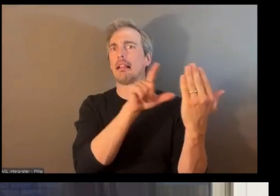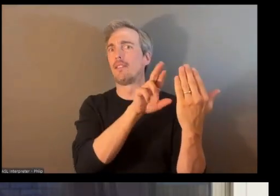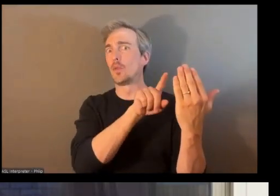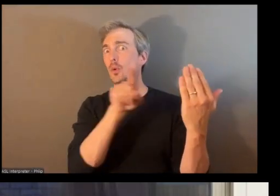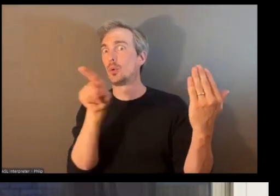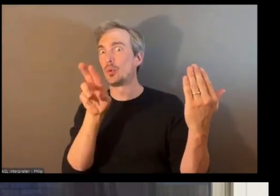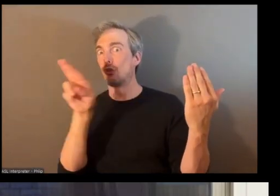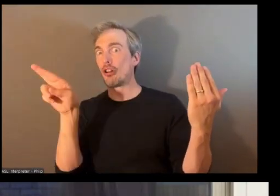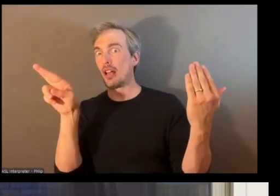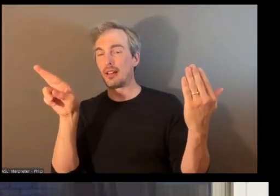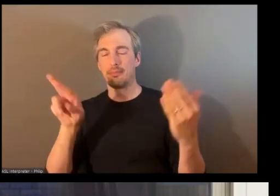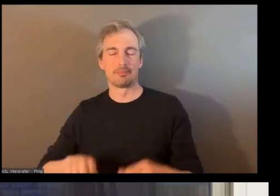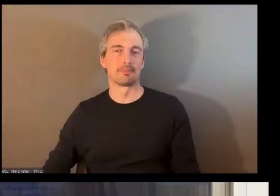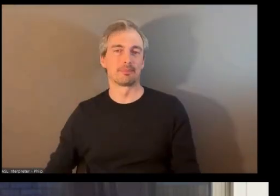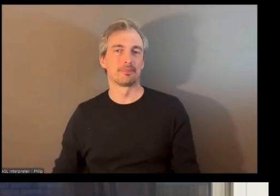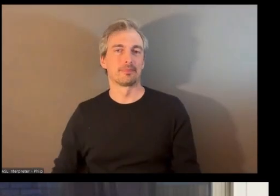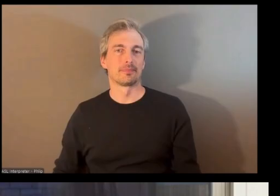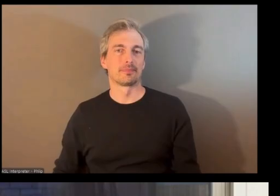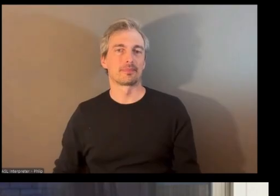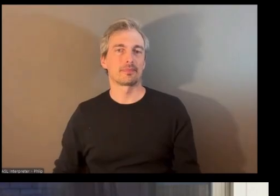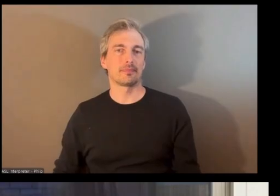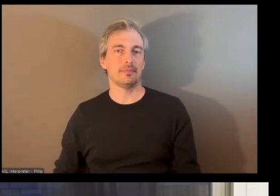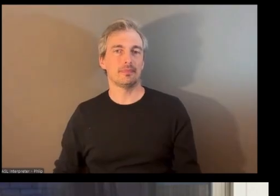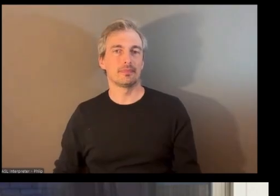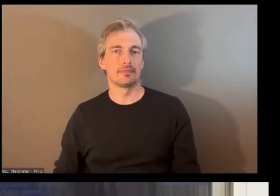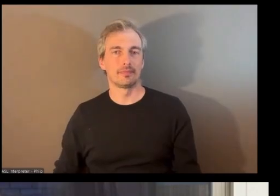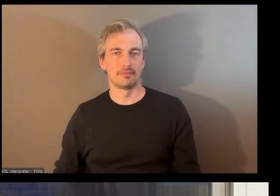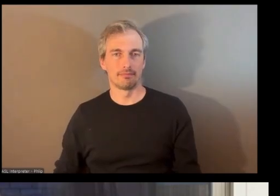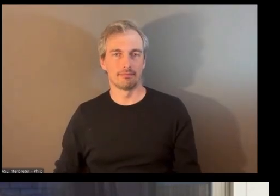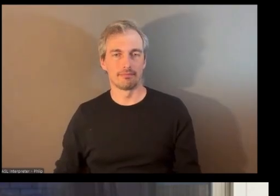But... It might just go line by line.